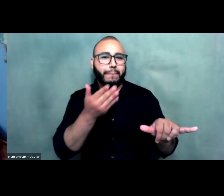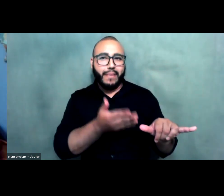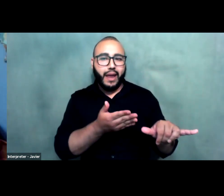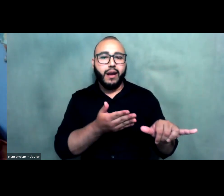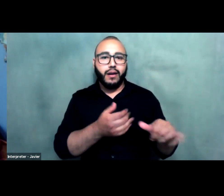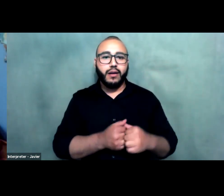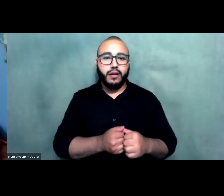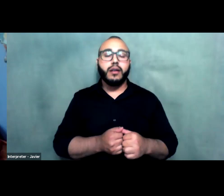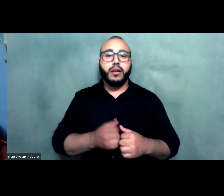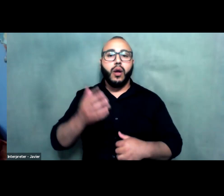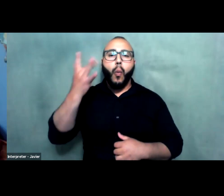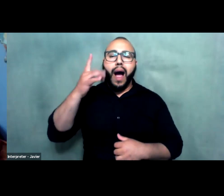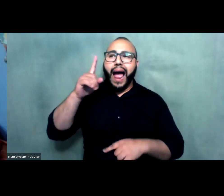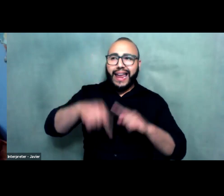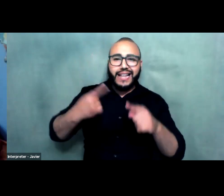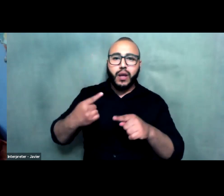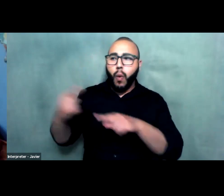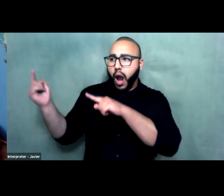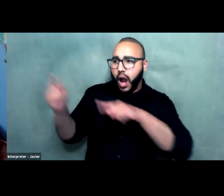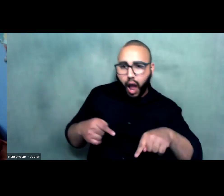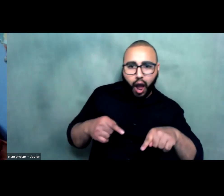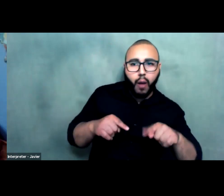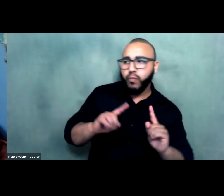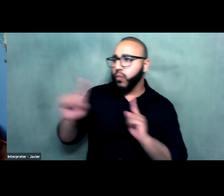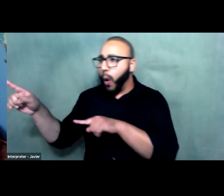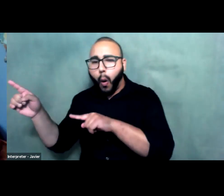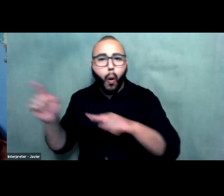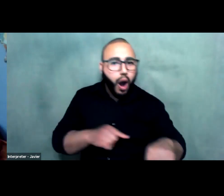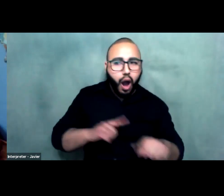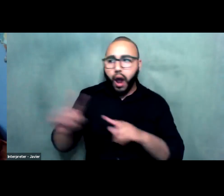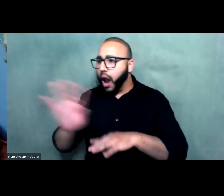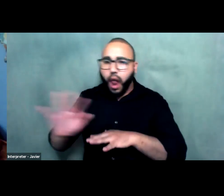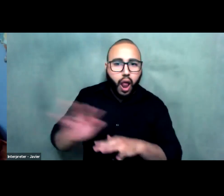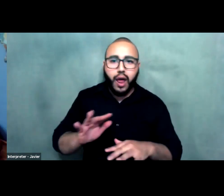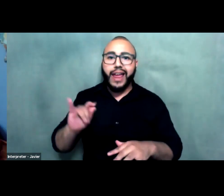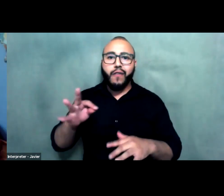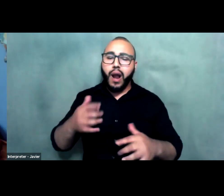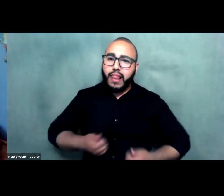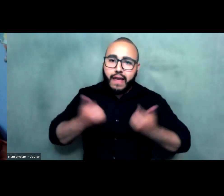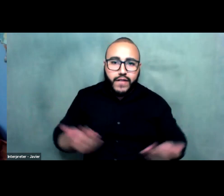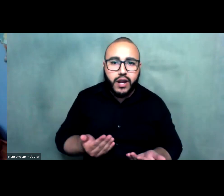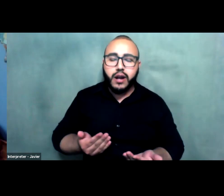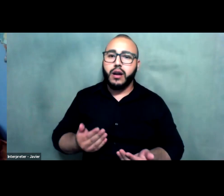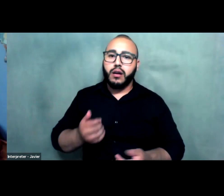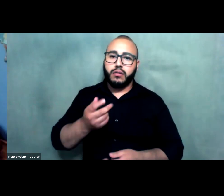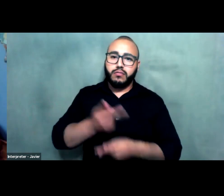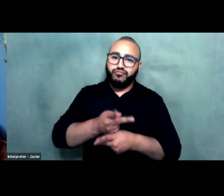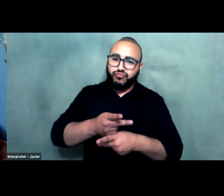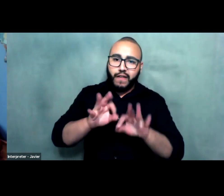someone wants to live here, drive a car, vote, work hard, raise a family get married, etc? Why can't we just let them?